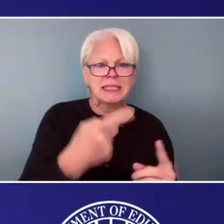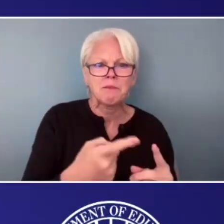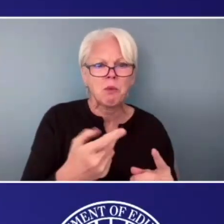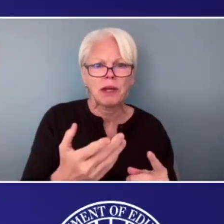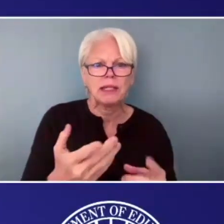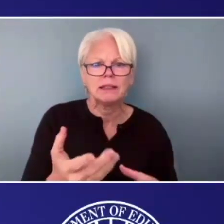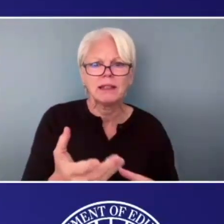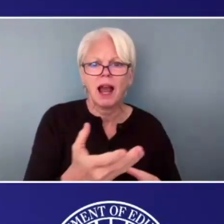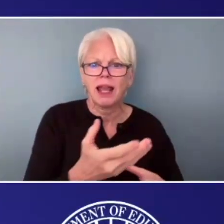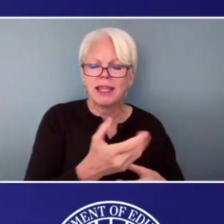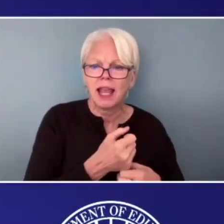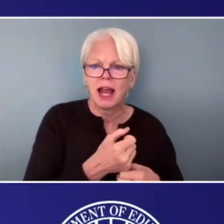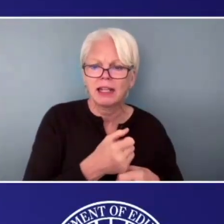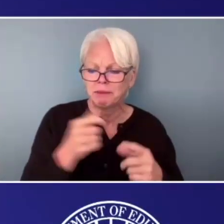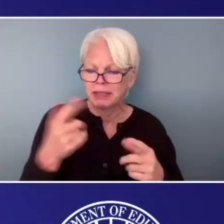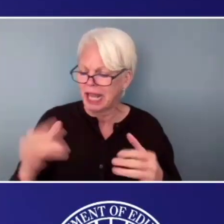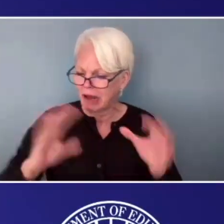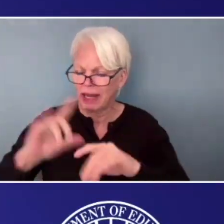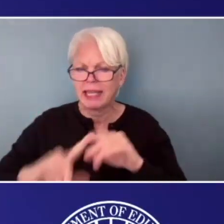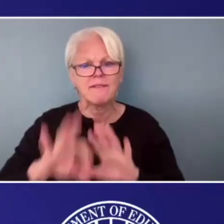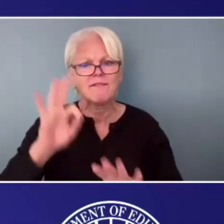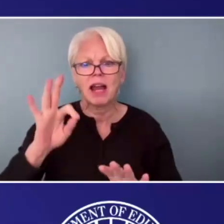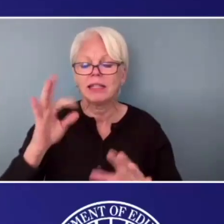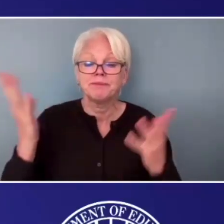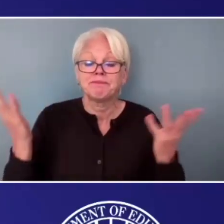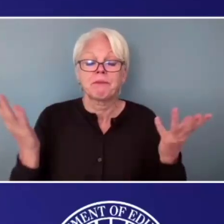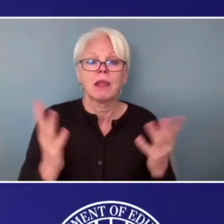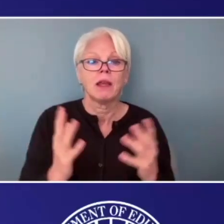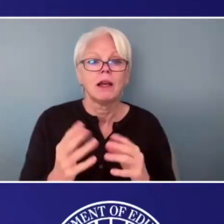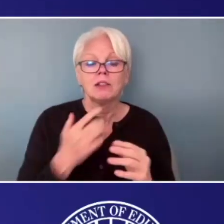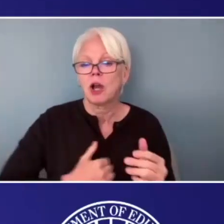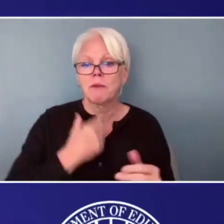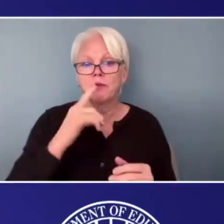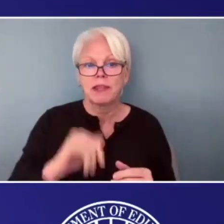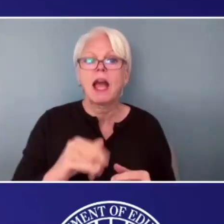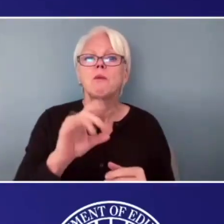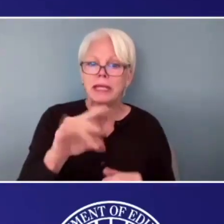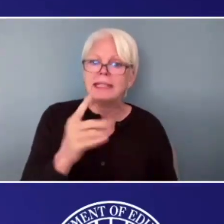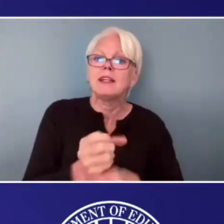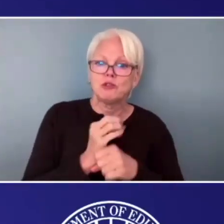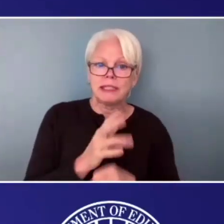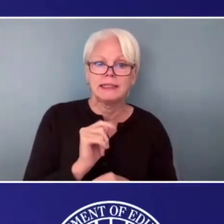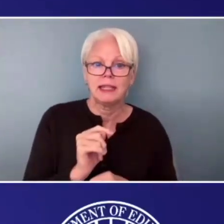and I can't find it. So again, we apologize for that. But we did receive it. And these two remember talking about it.